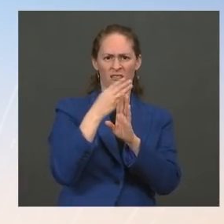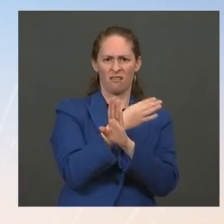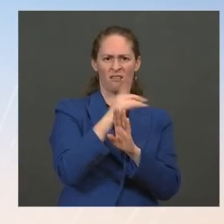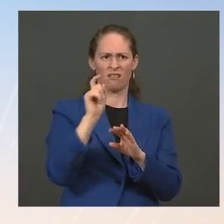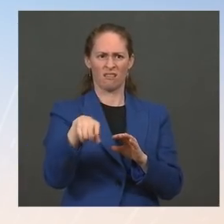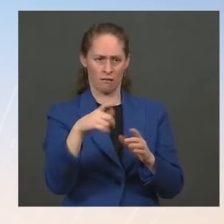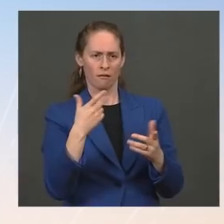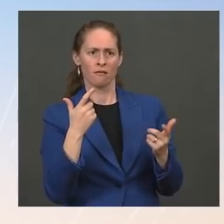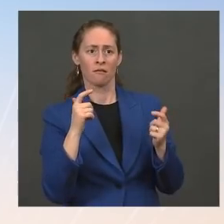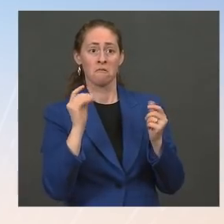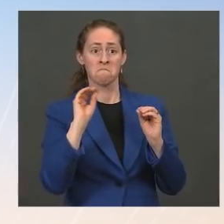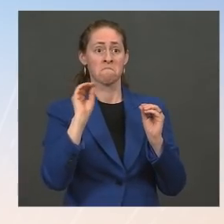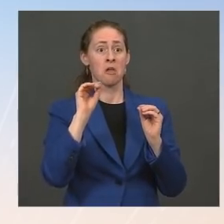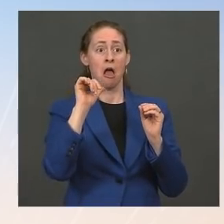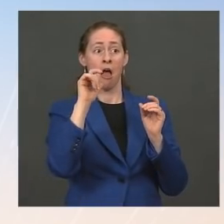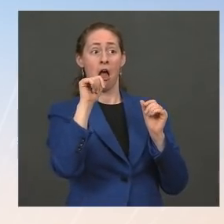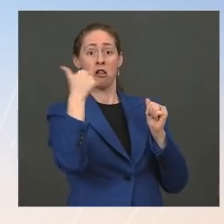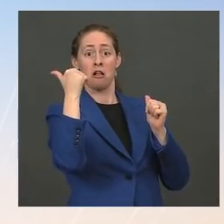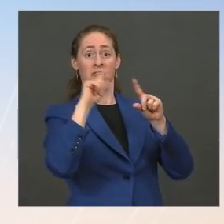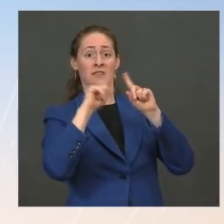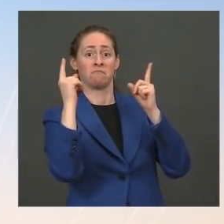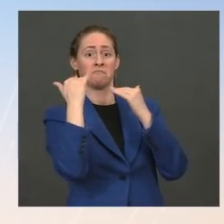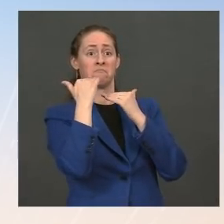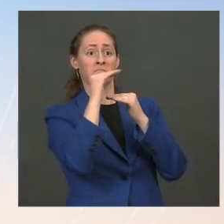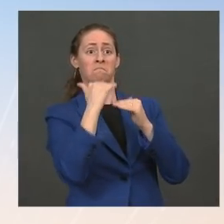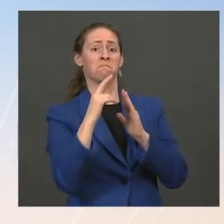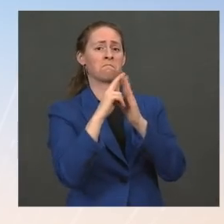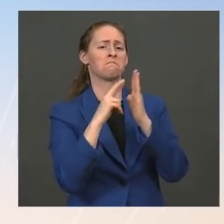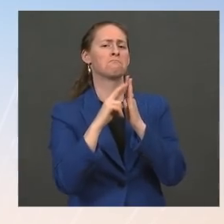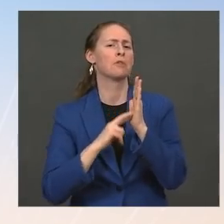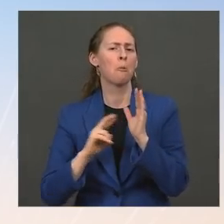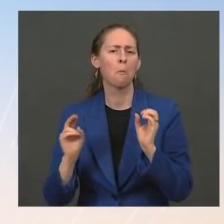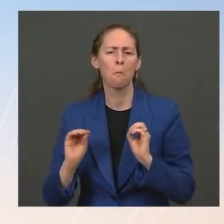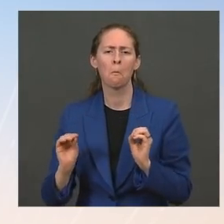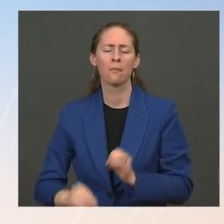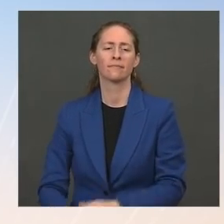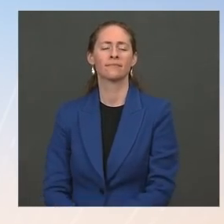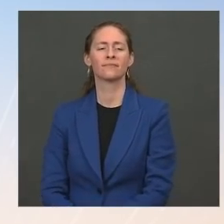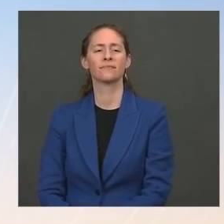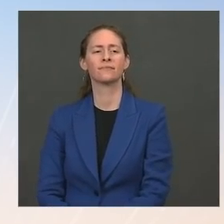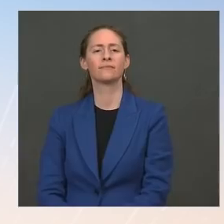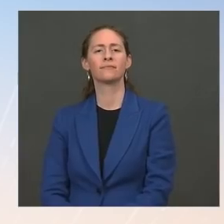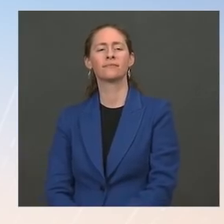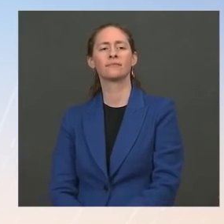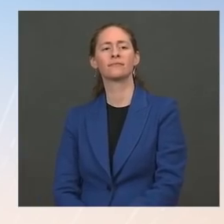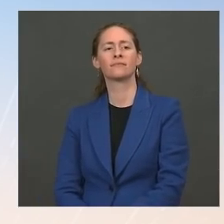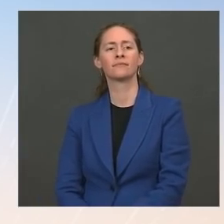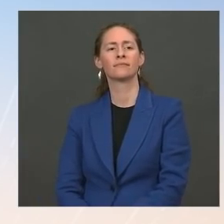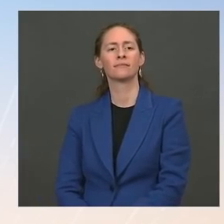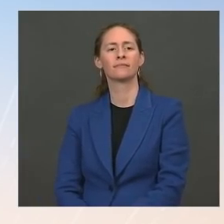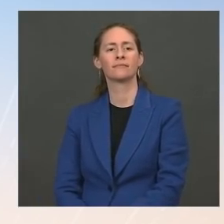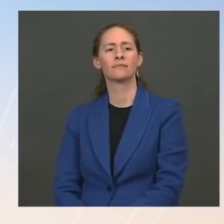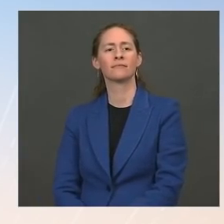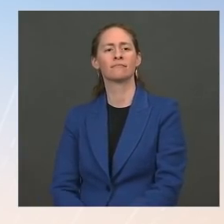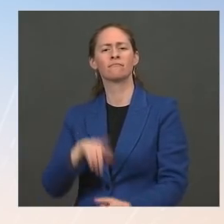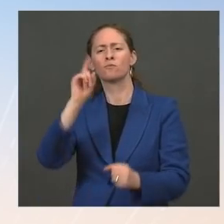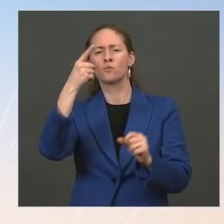the, you know, current restrictions on travel from certain countries. The Press: And there's this trip to Minnesota tomorrow by the President. You have all said